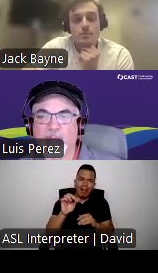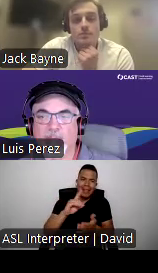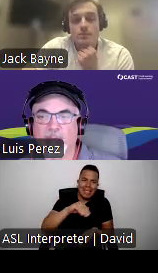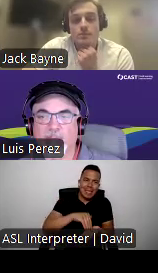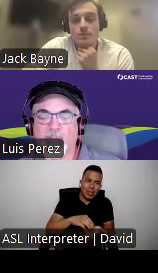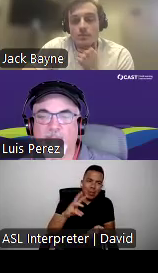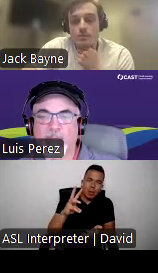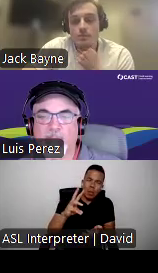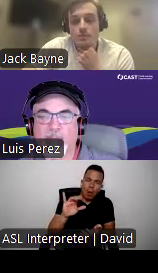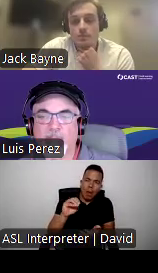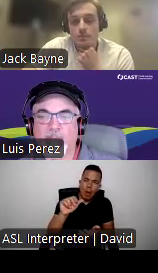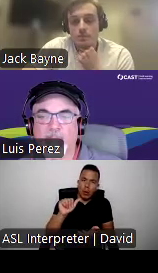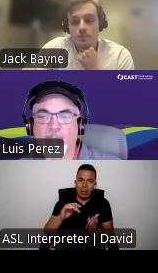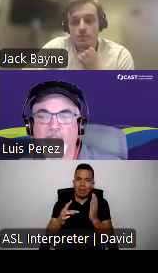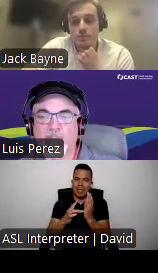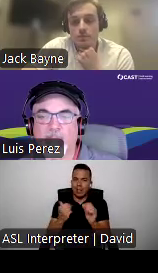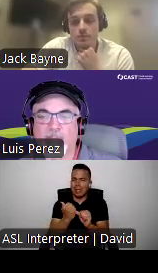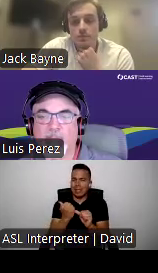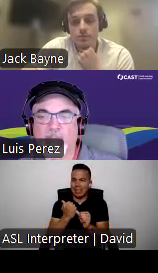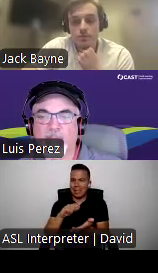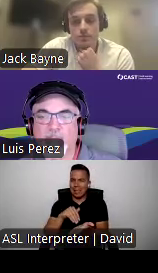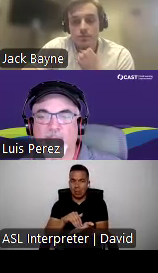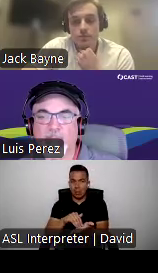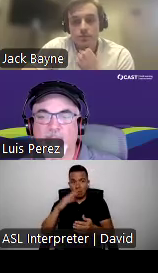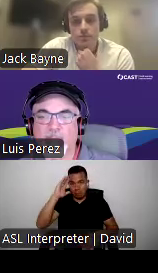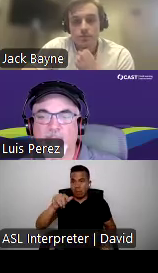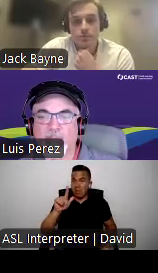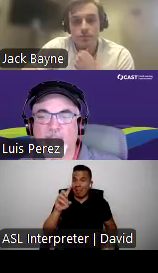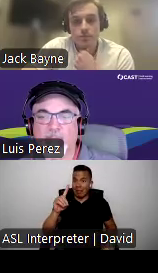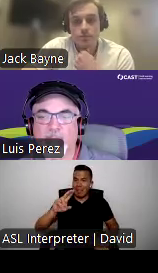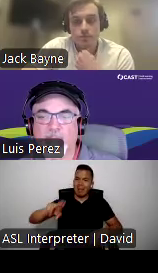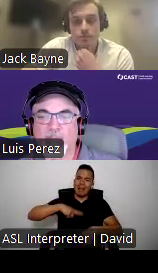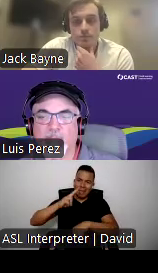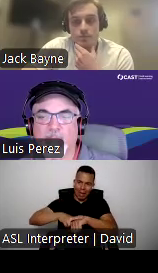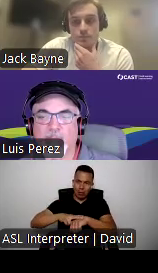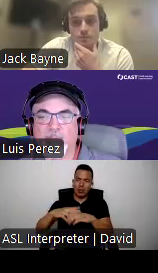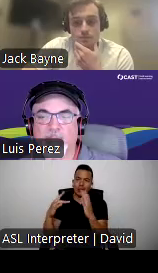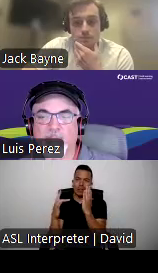Assistance Center. LEAD operates as a national technical assistance center funded by the Office